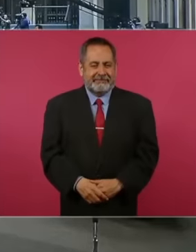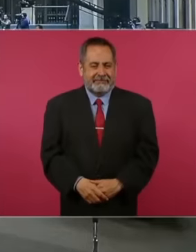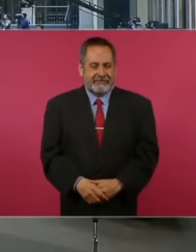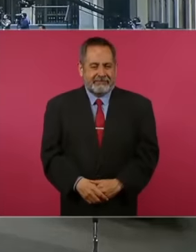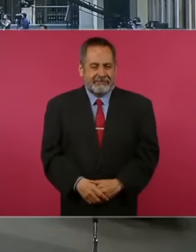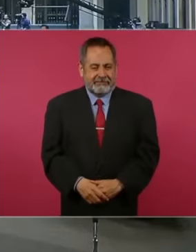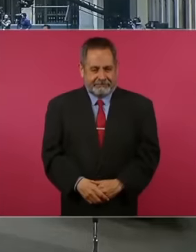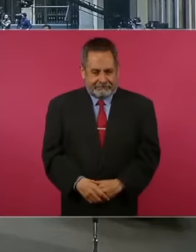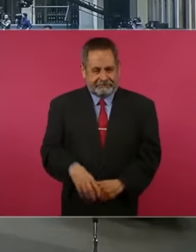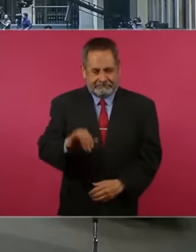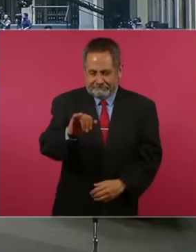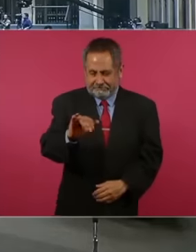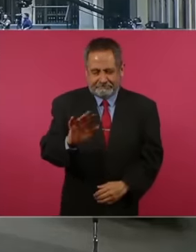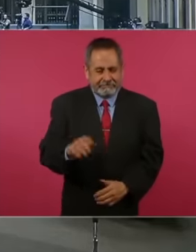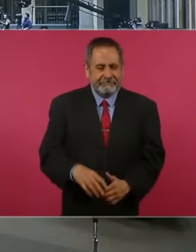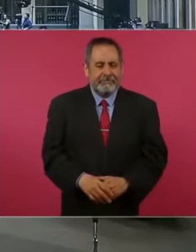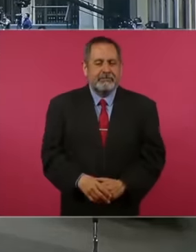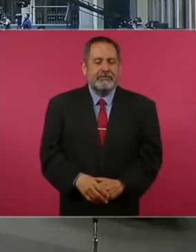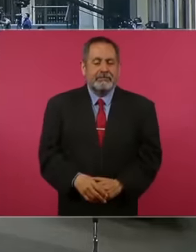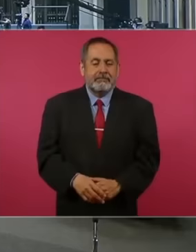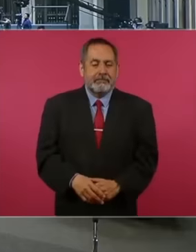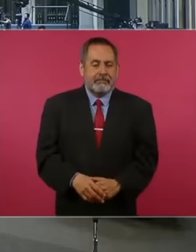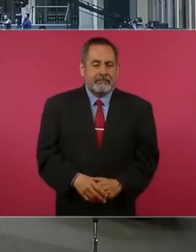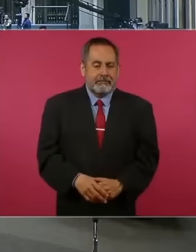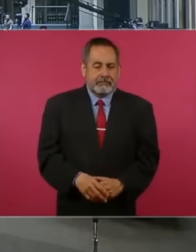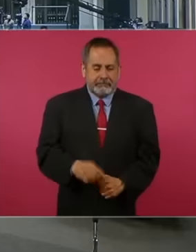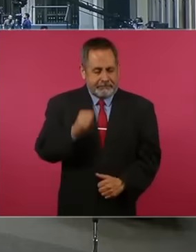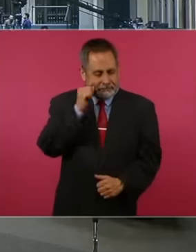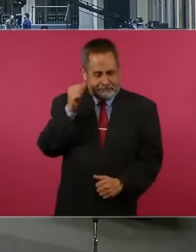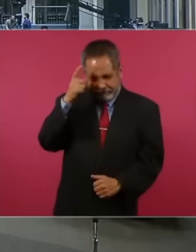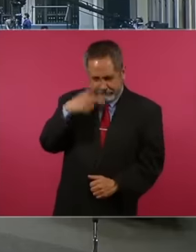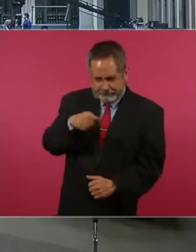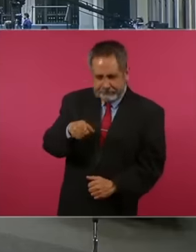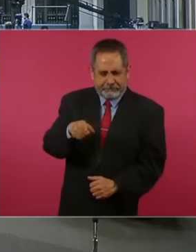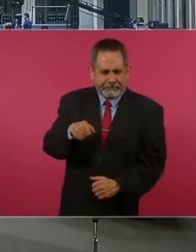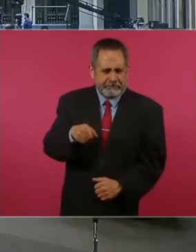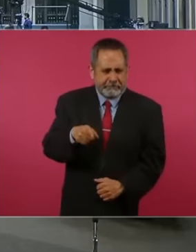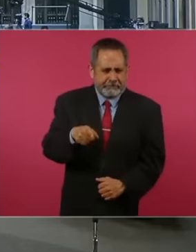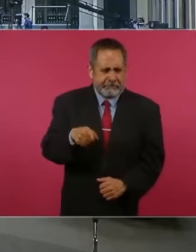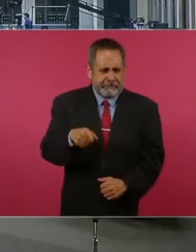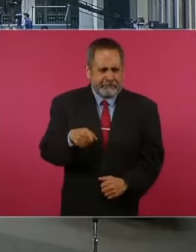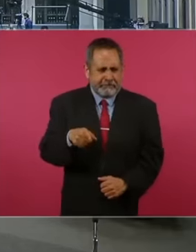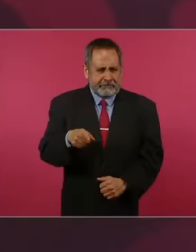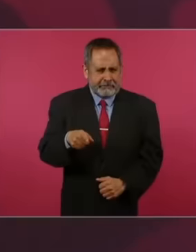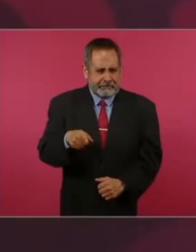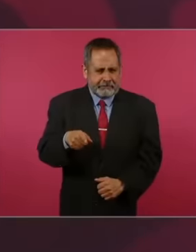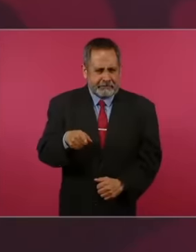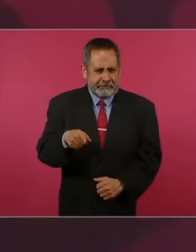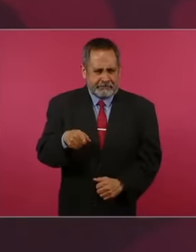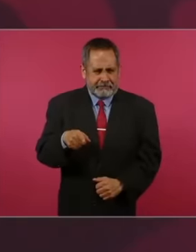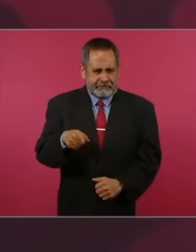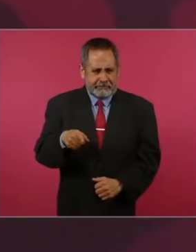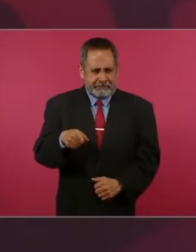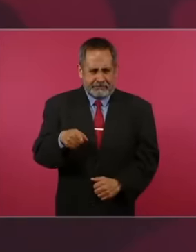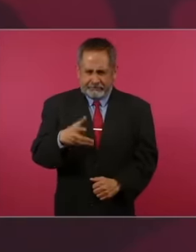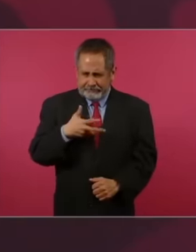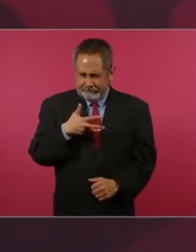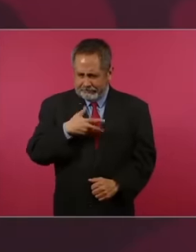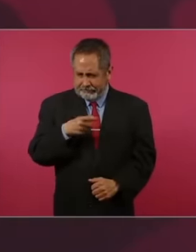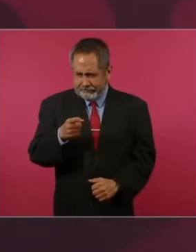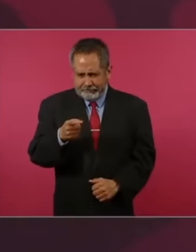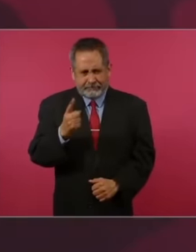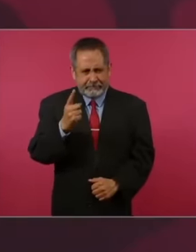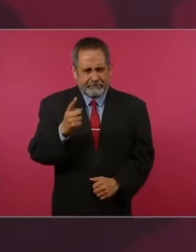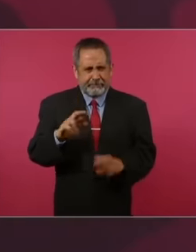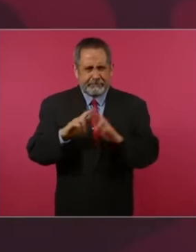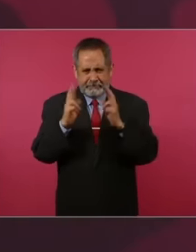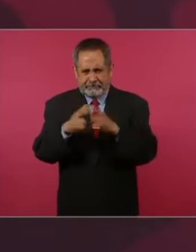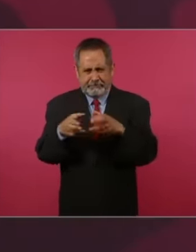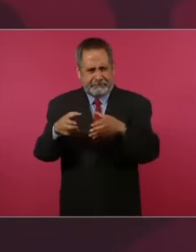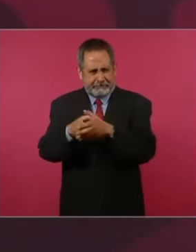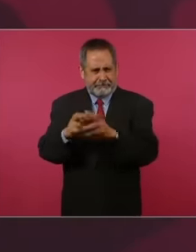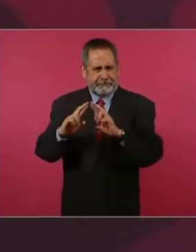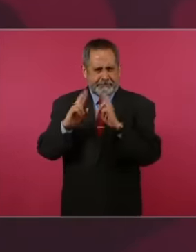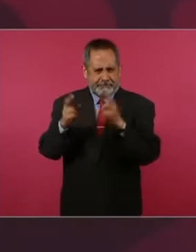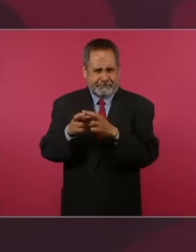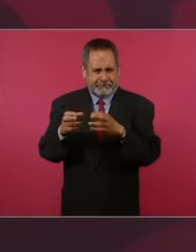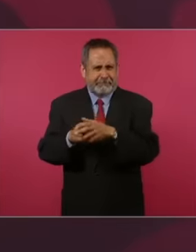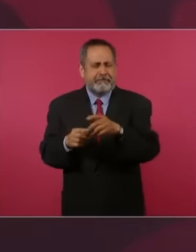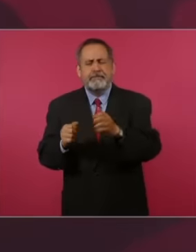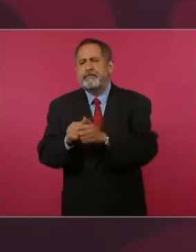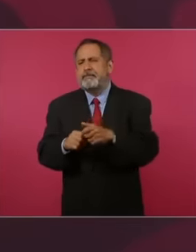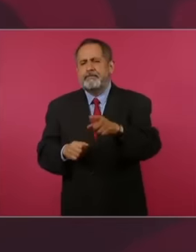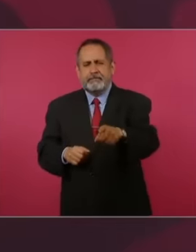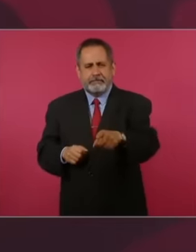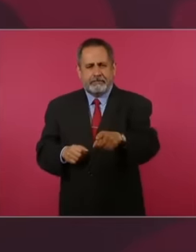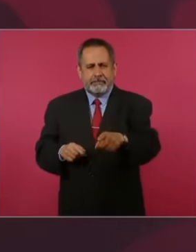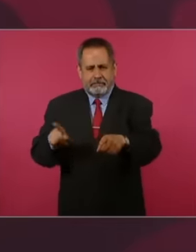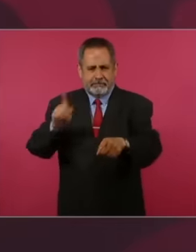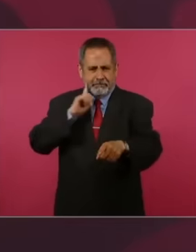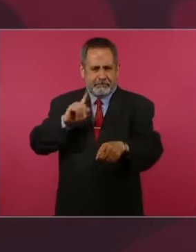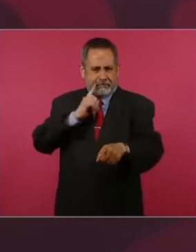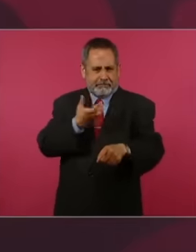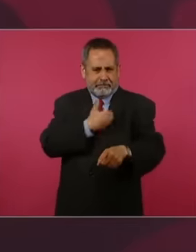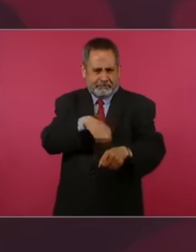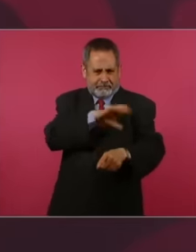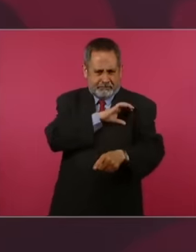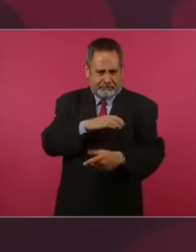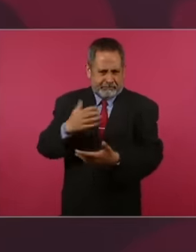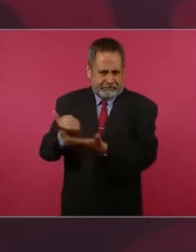Yes, this one last night and this one and they have a meeting with the virtual president-